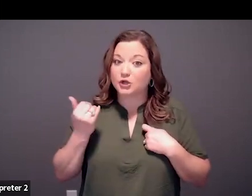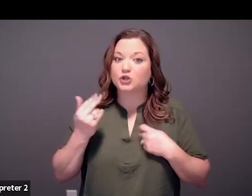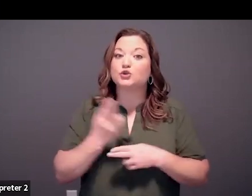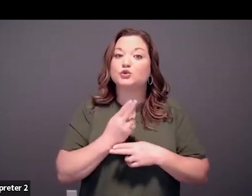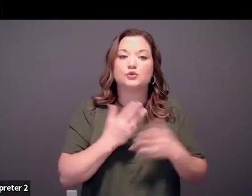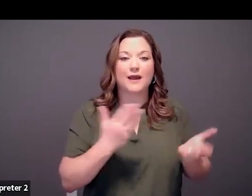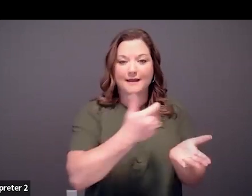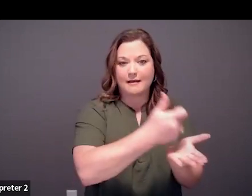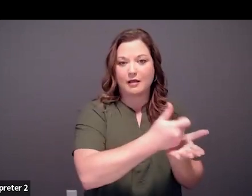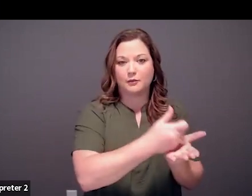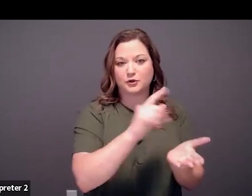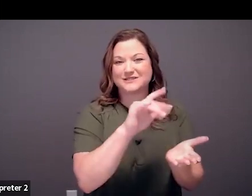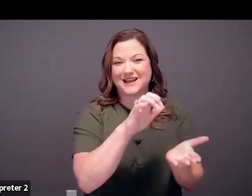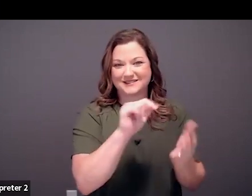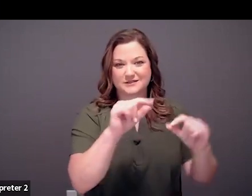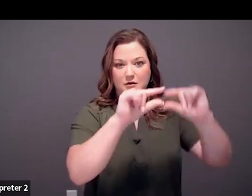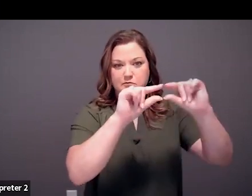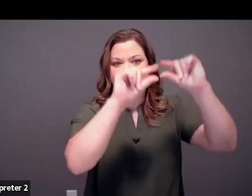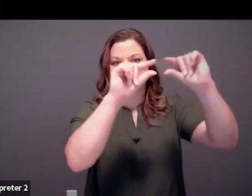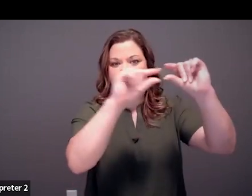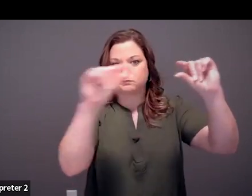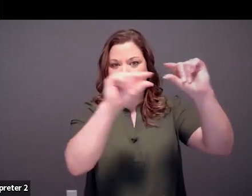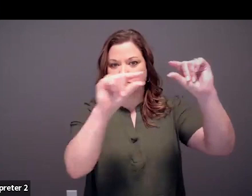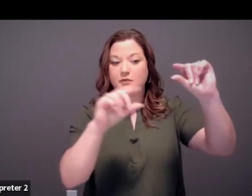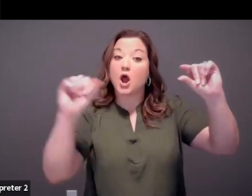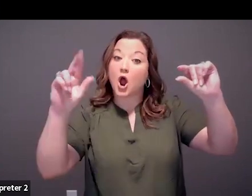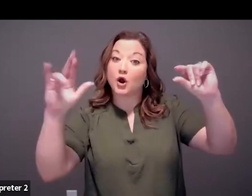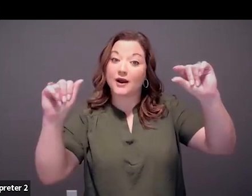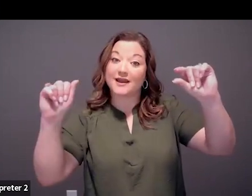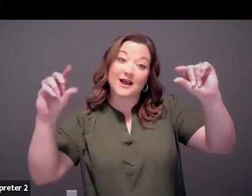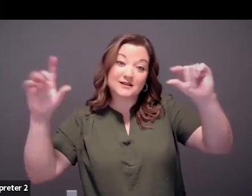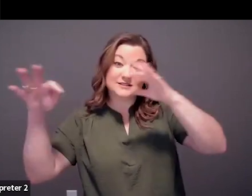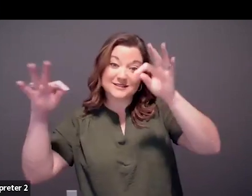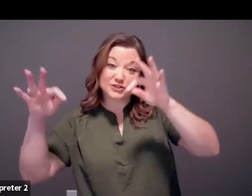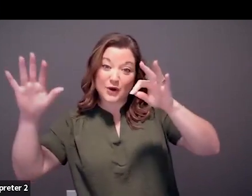before the field using an ARIA described by and have that helper text